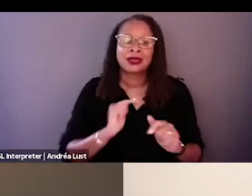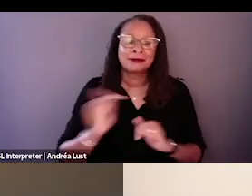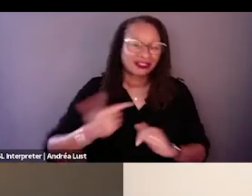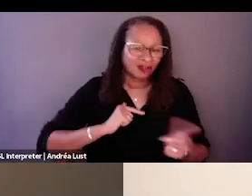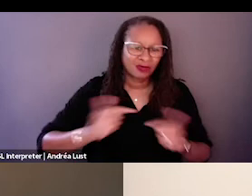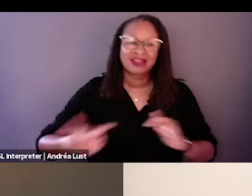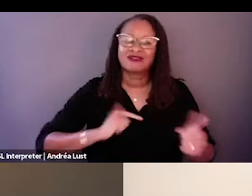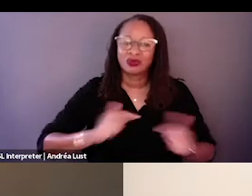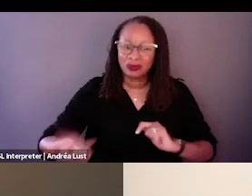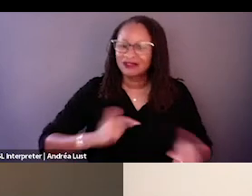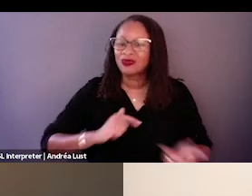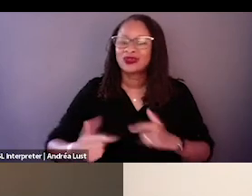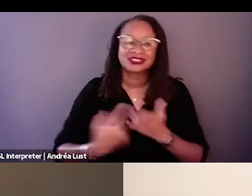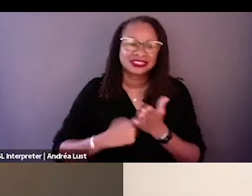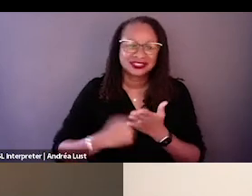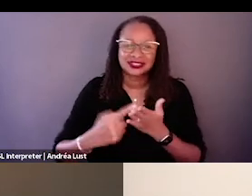Bianca Stigter: Yes.